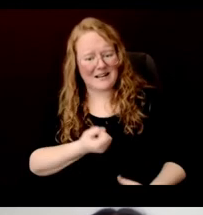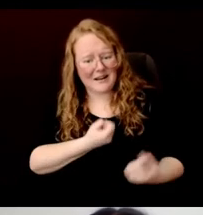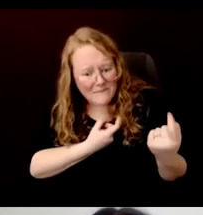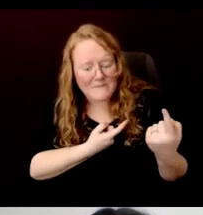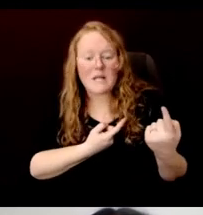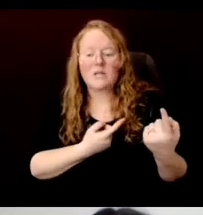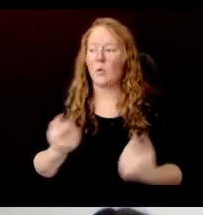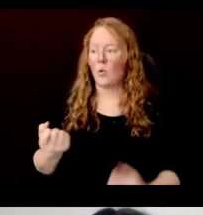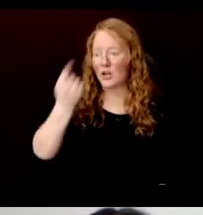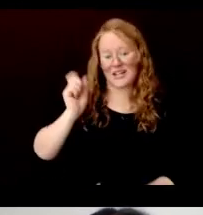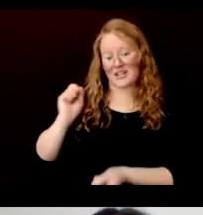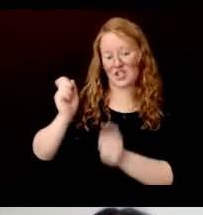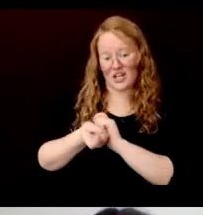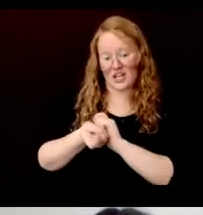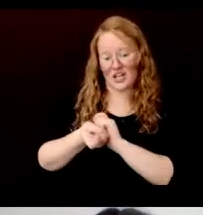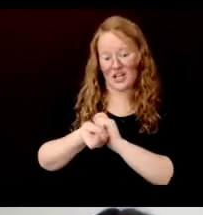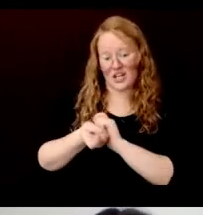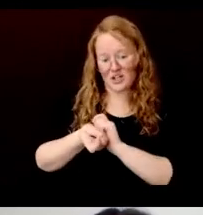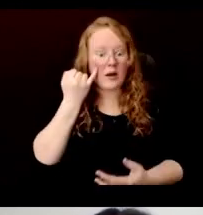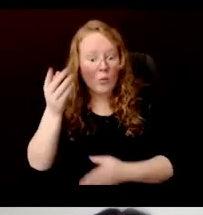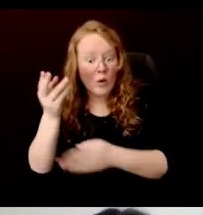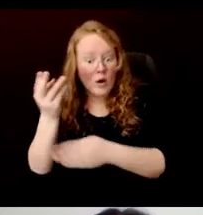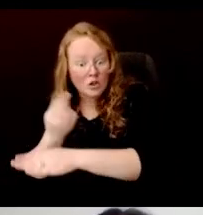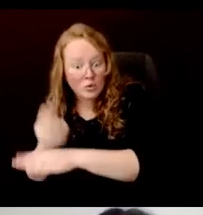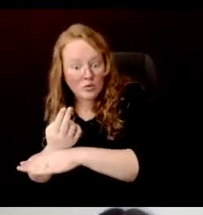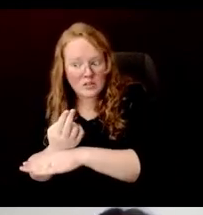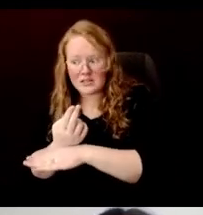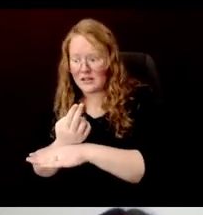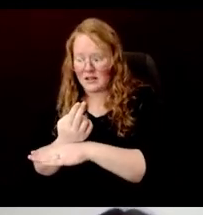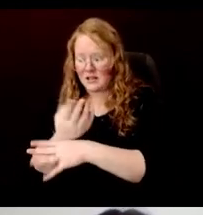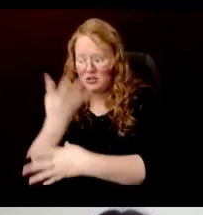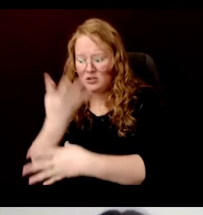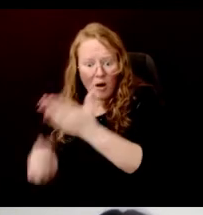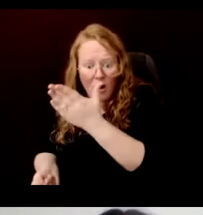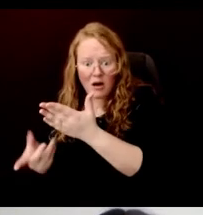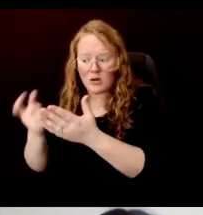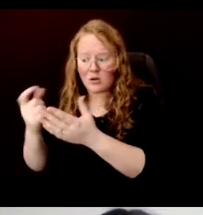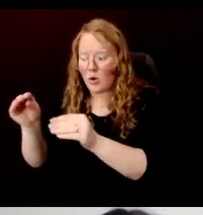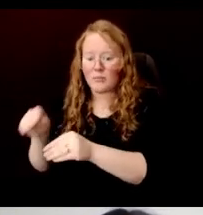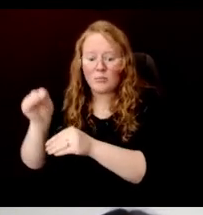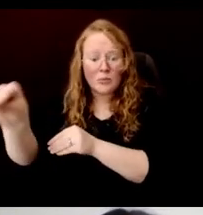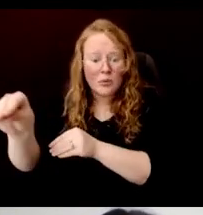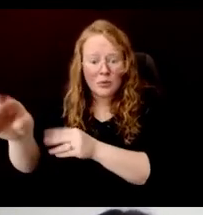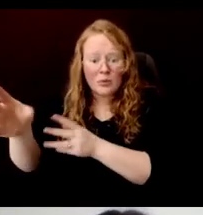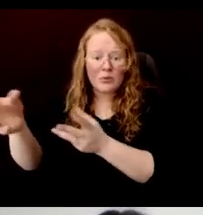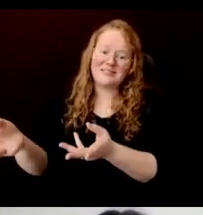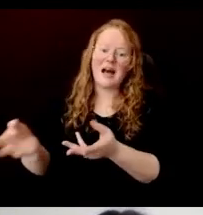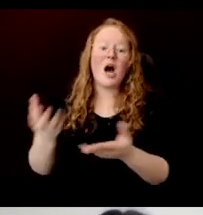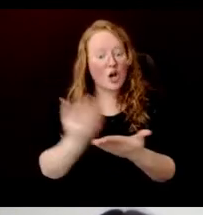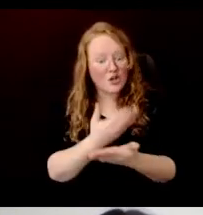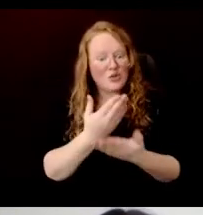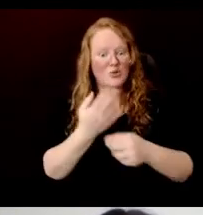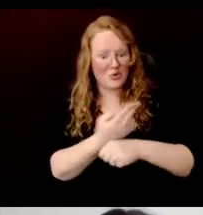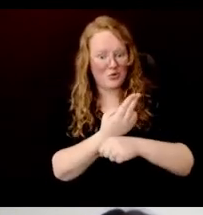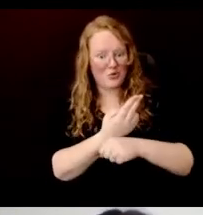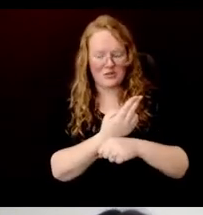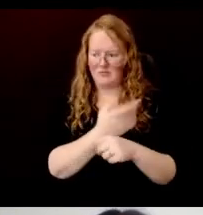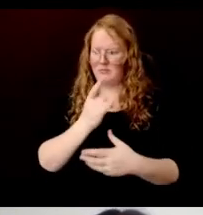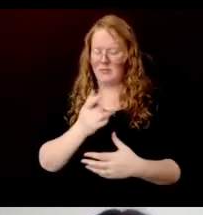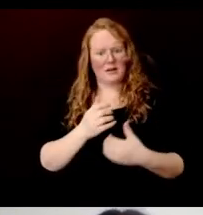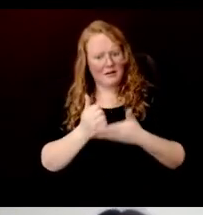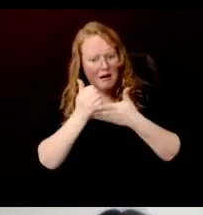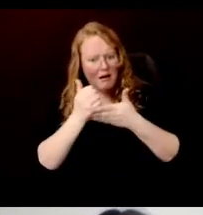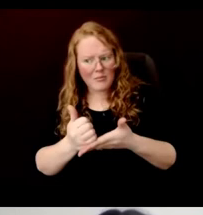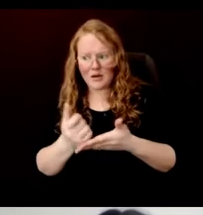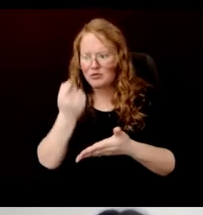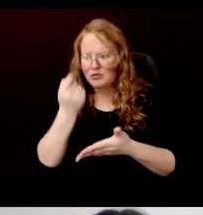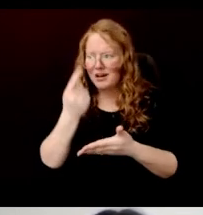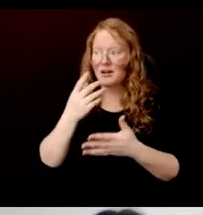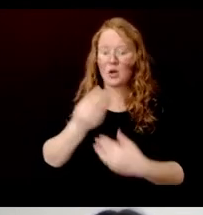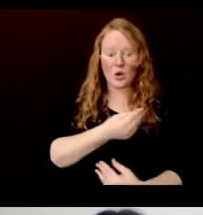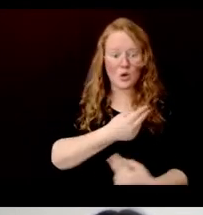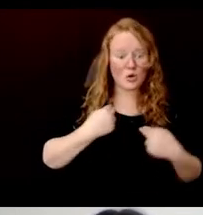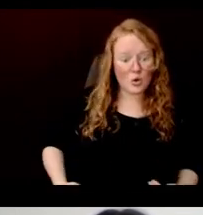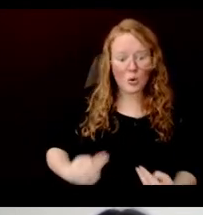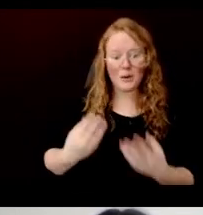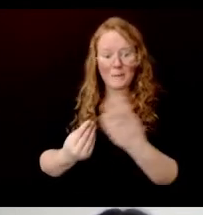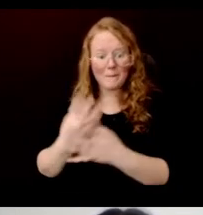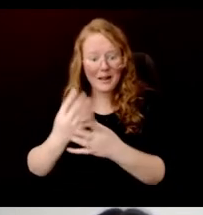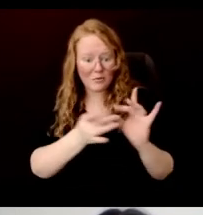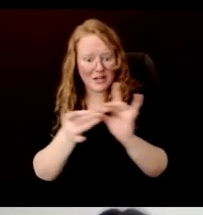This way, if one usage is distinguished or displaced, a new usage can help ensure that these key human/plant relationships can continue.